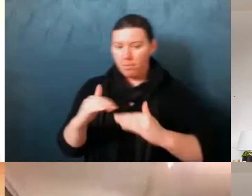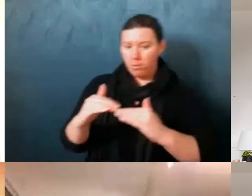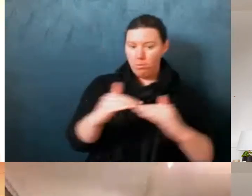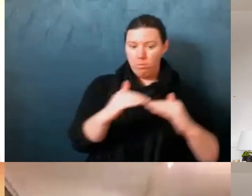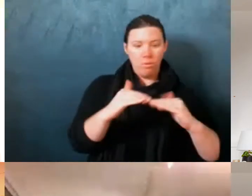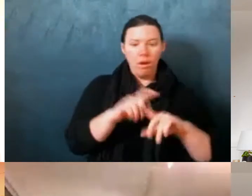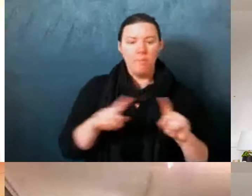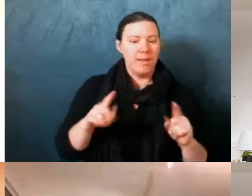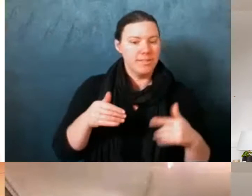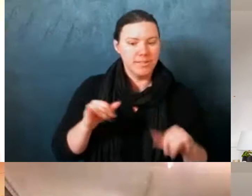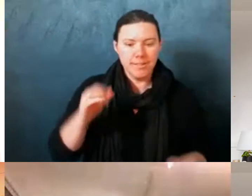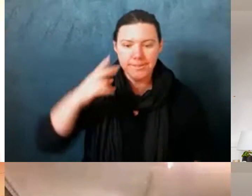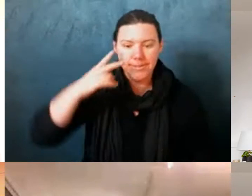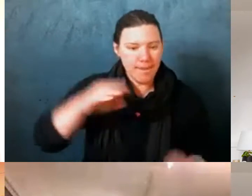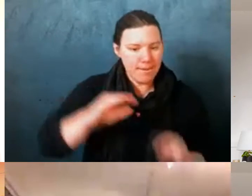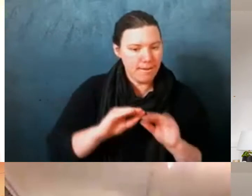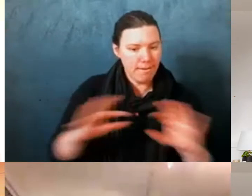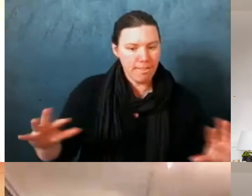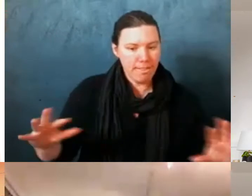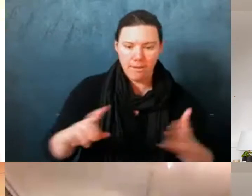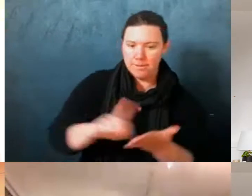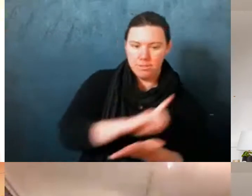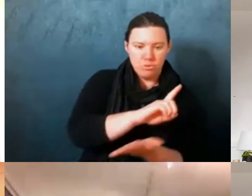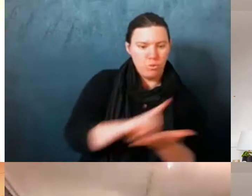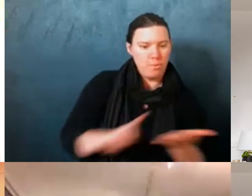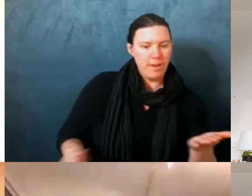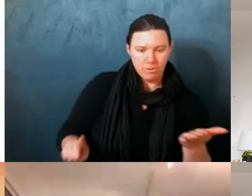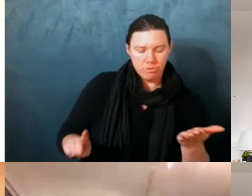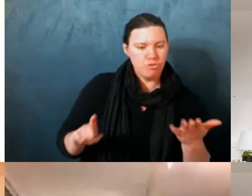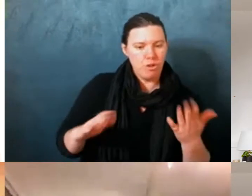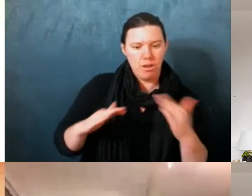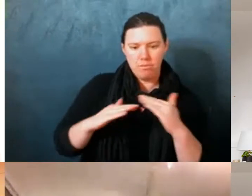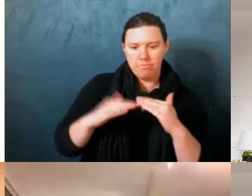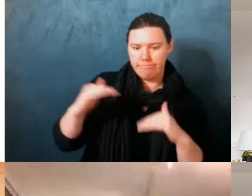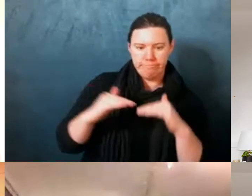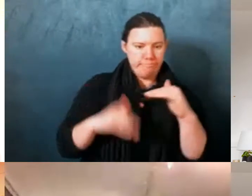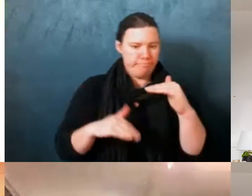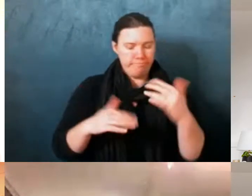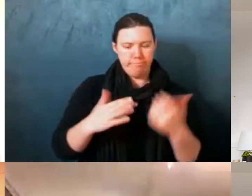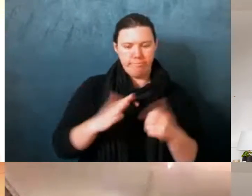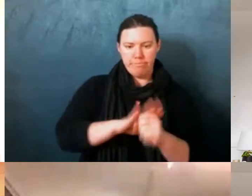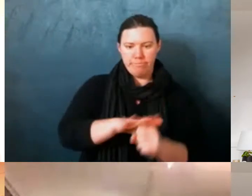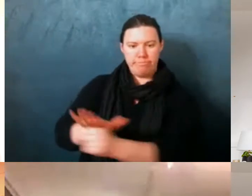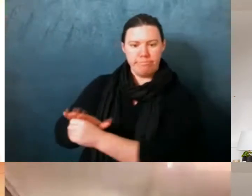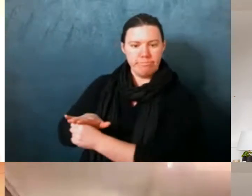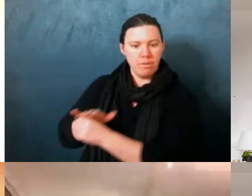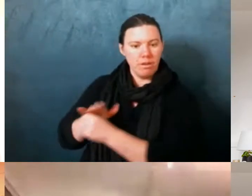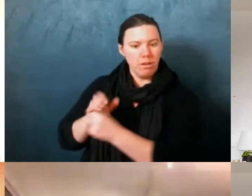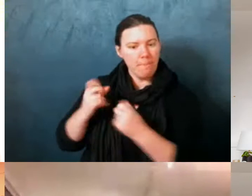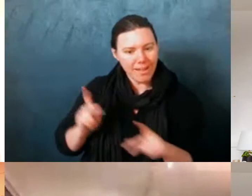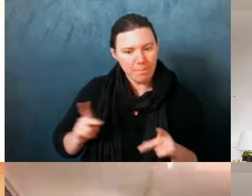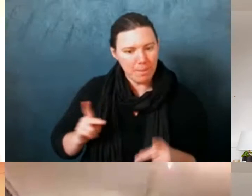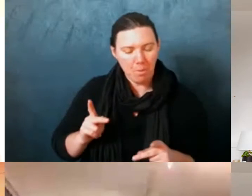people are being discriminated against, and how people are just not being listened to, or being written off because of where they come from